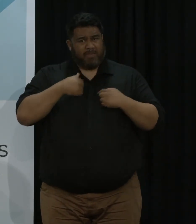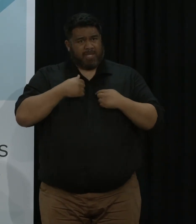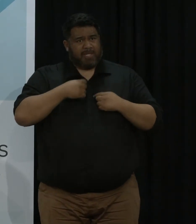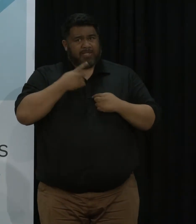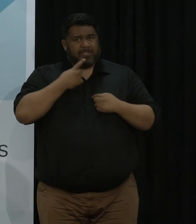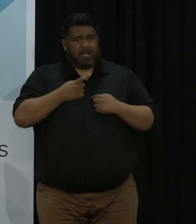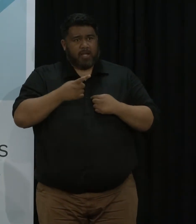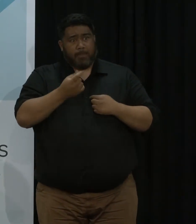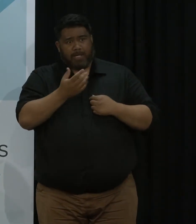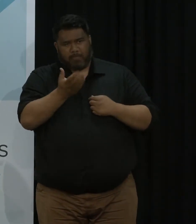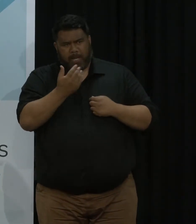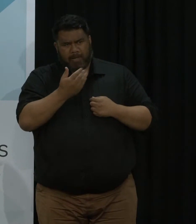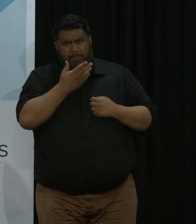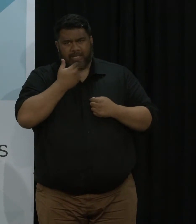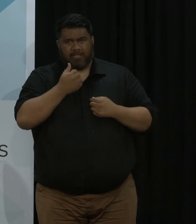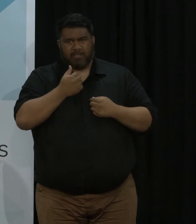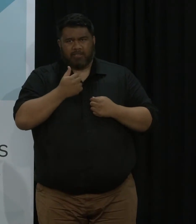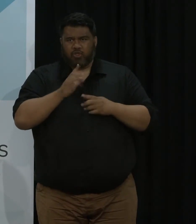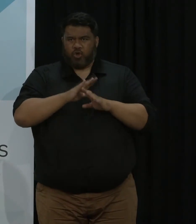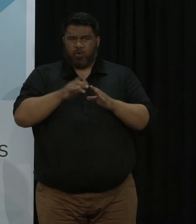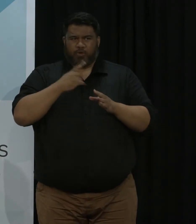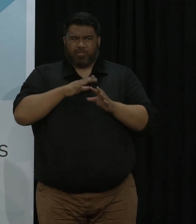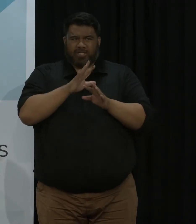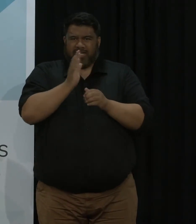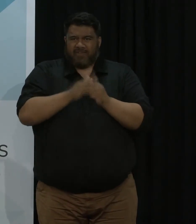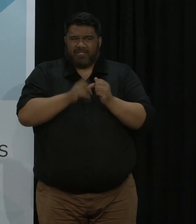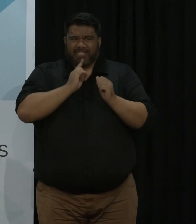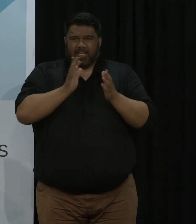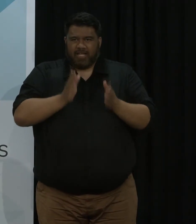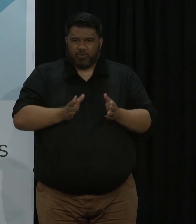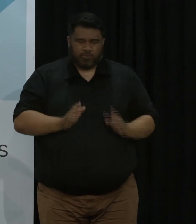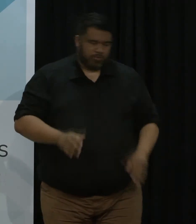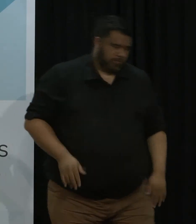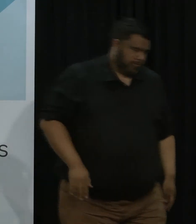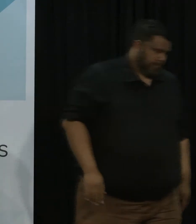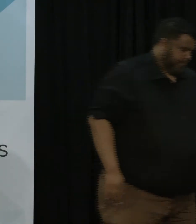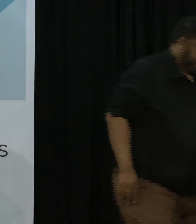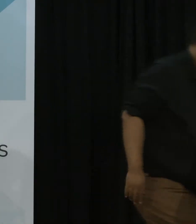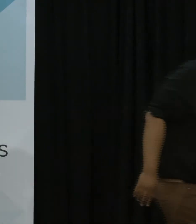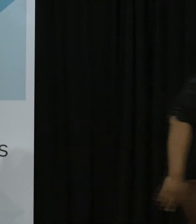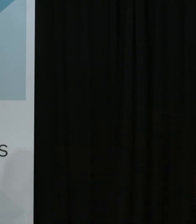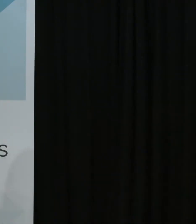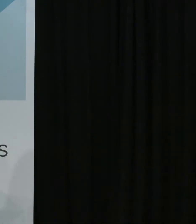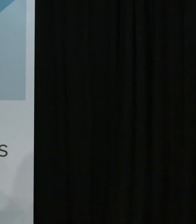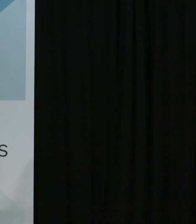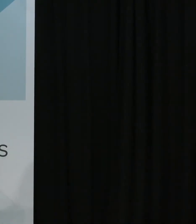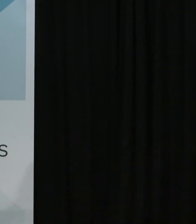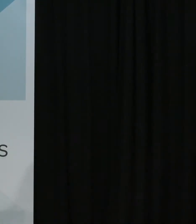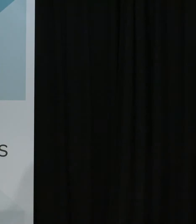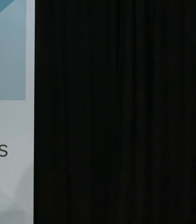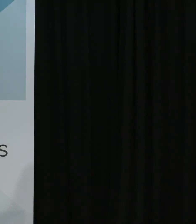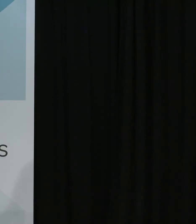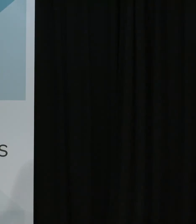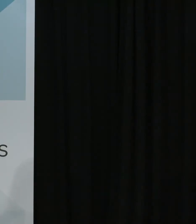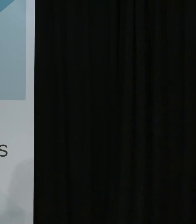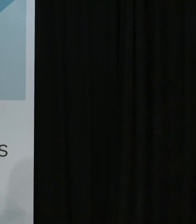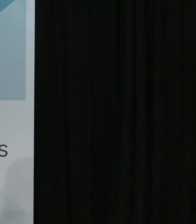a number of businesses pay bac. That's entirely up to them. But I think it would be bad faith of me to ask to claw back when